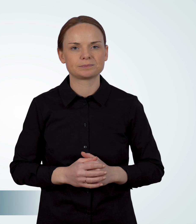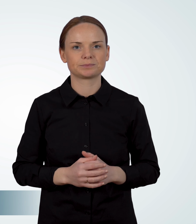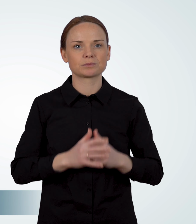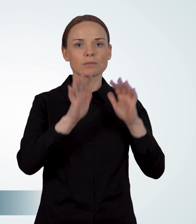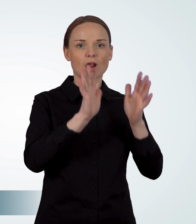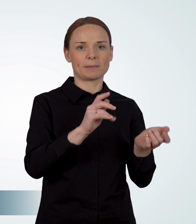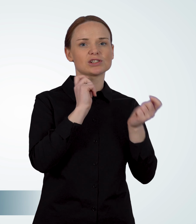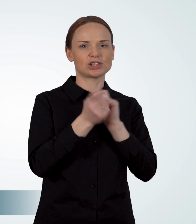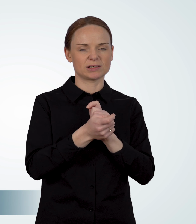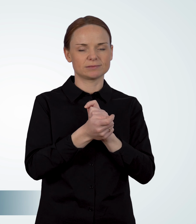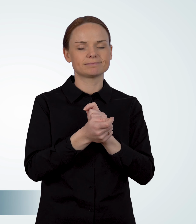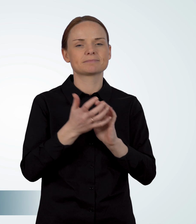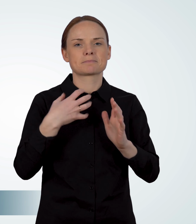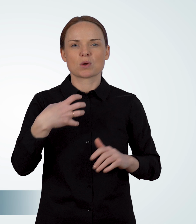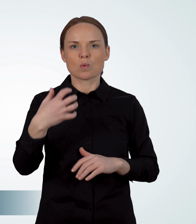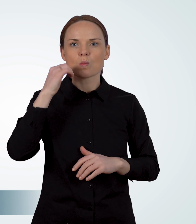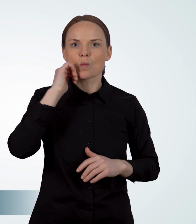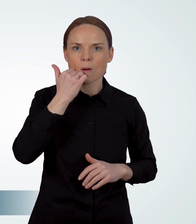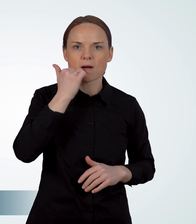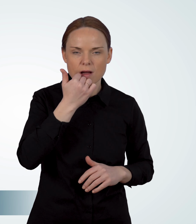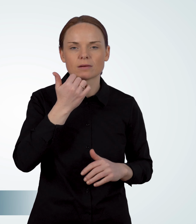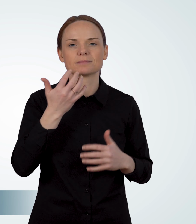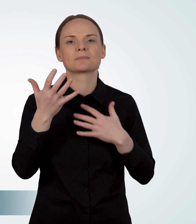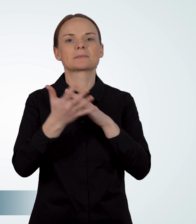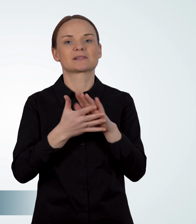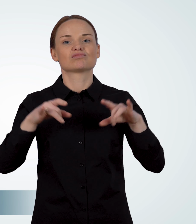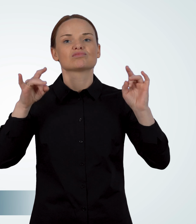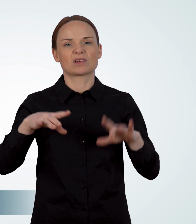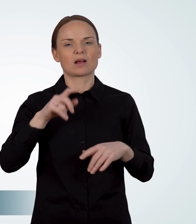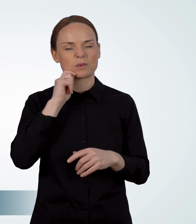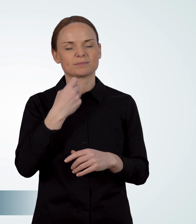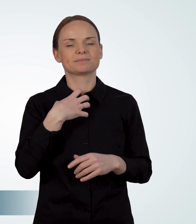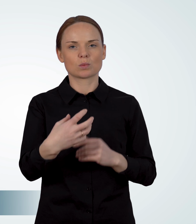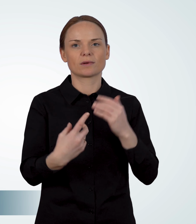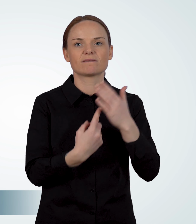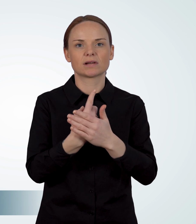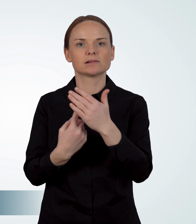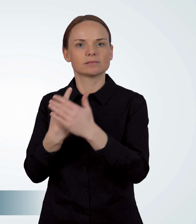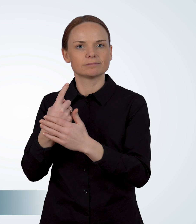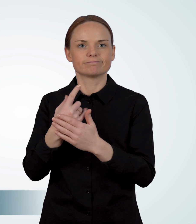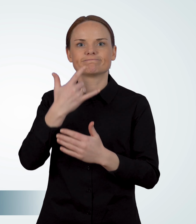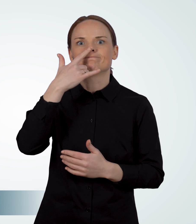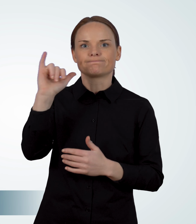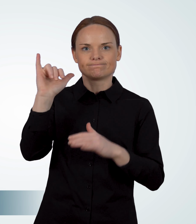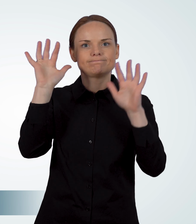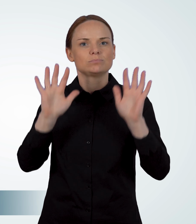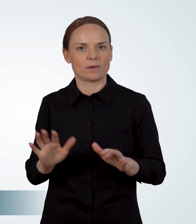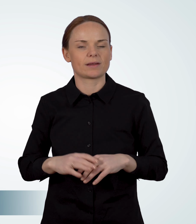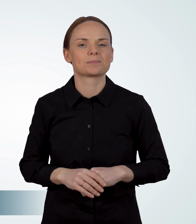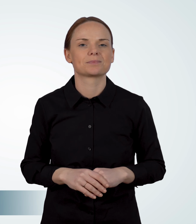As the climate warms, Australia will have more extreme weather events.